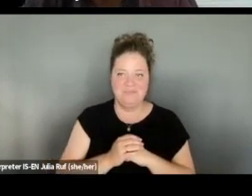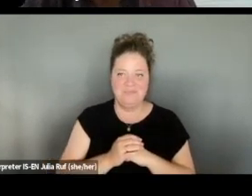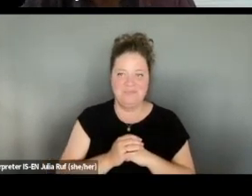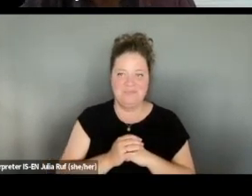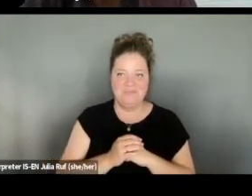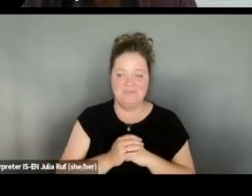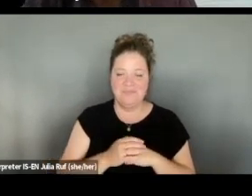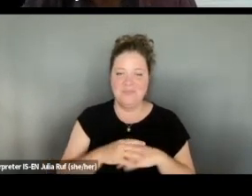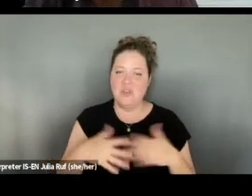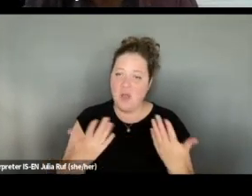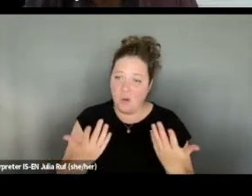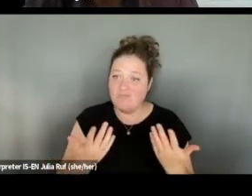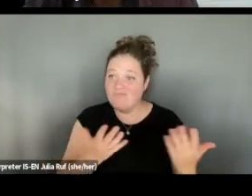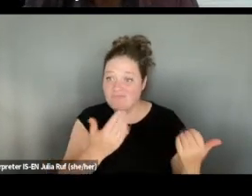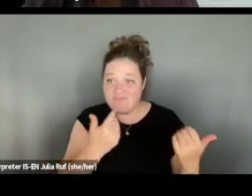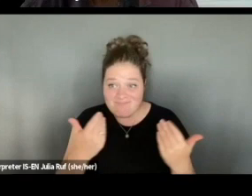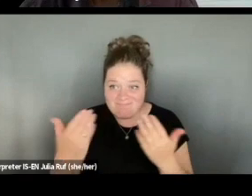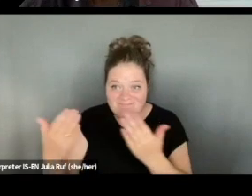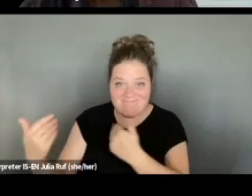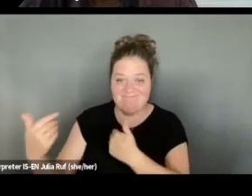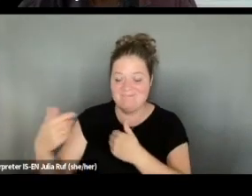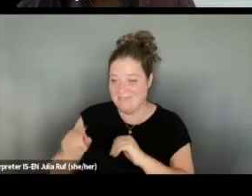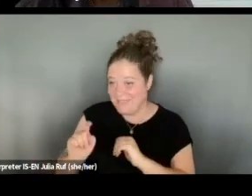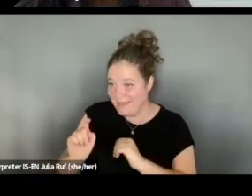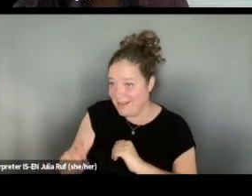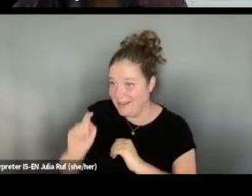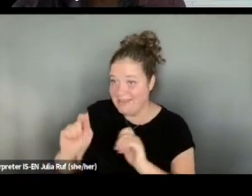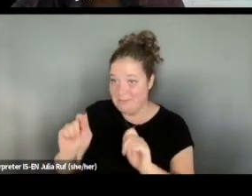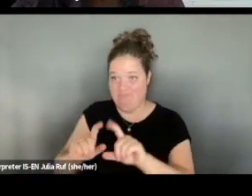You are very welcome to have a look, consult